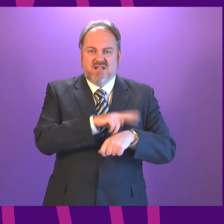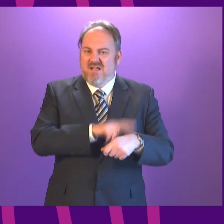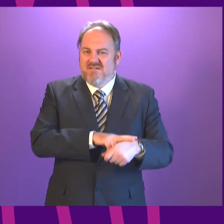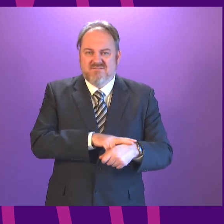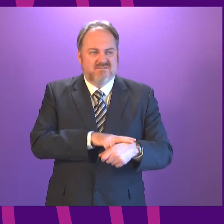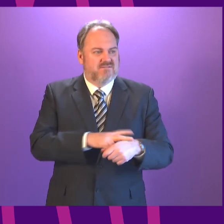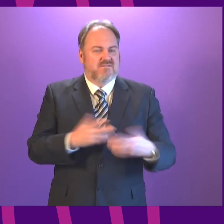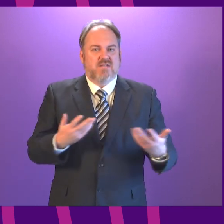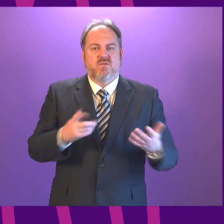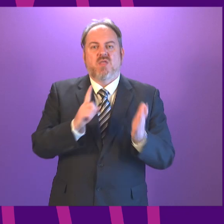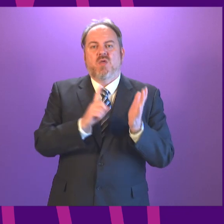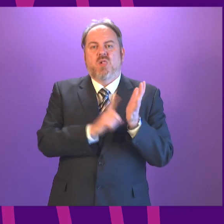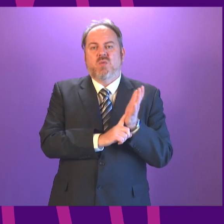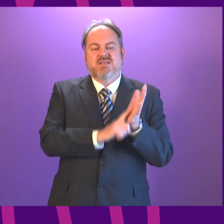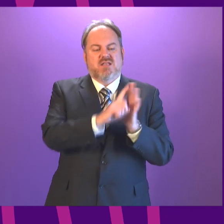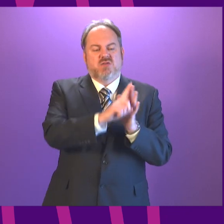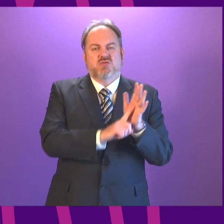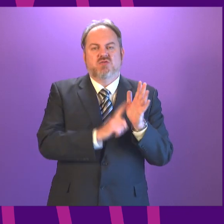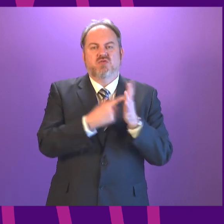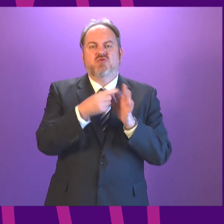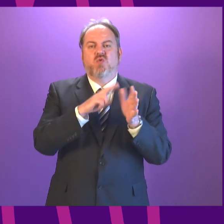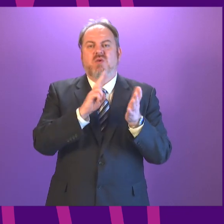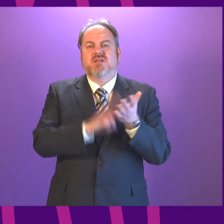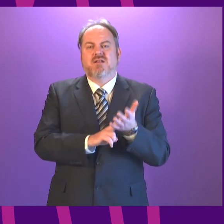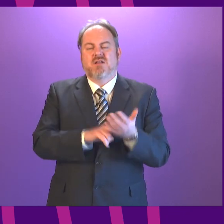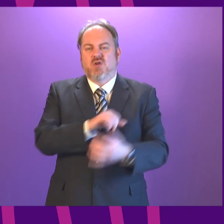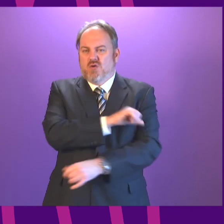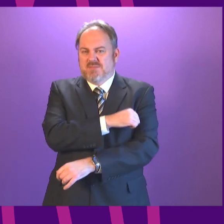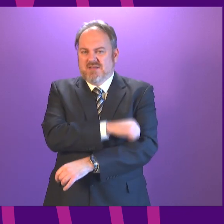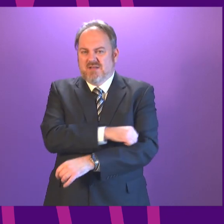for the Louisa Jordan units in the worst-case scenarios, what reassurance can the First